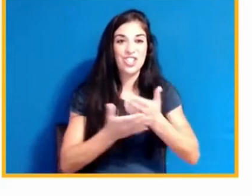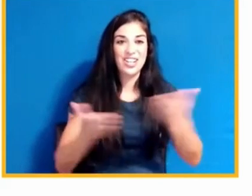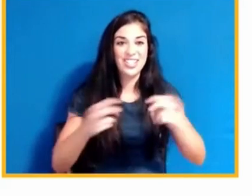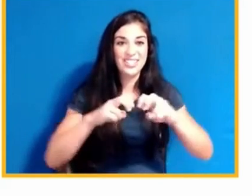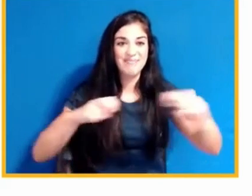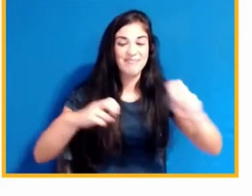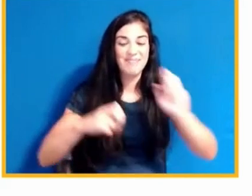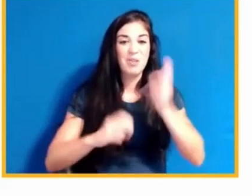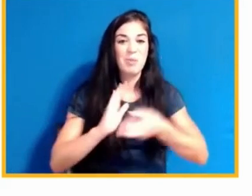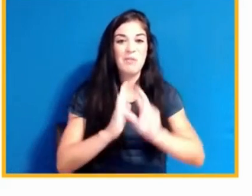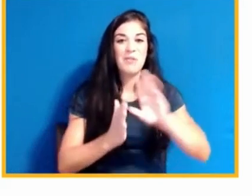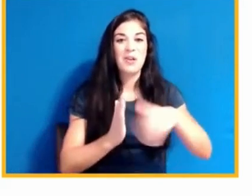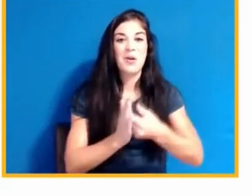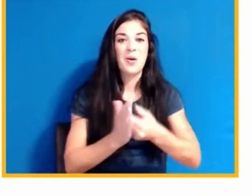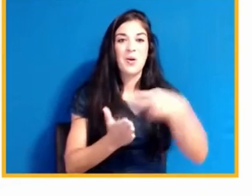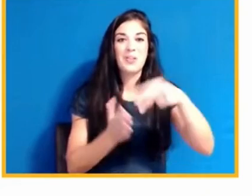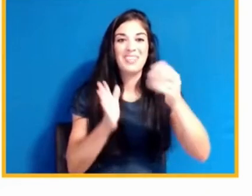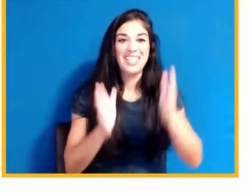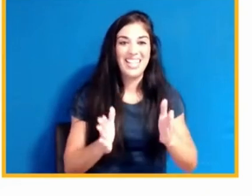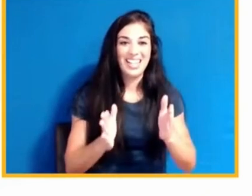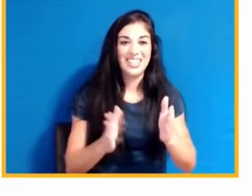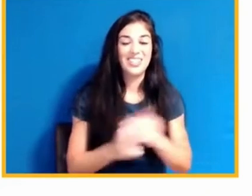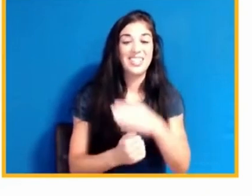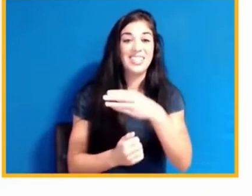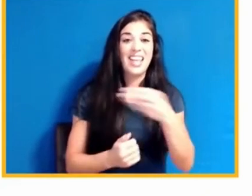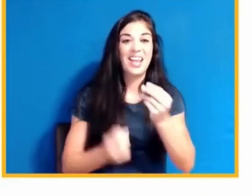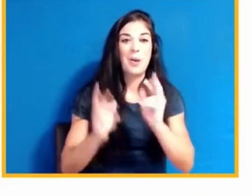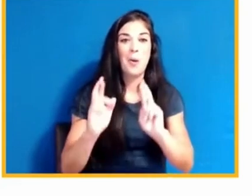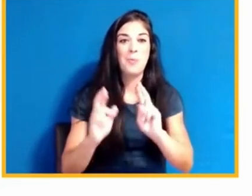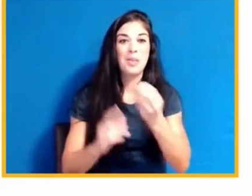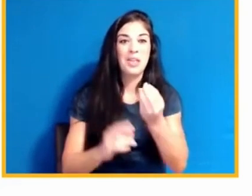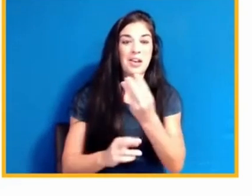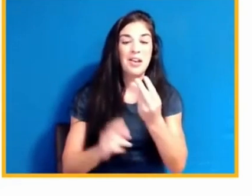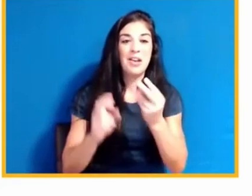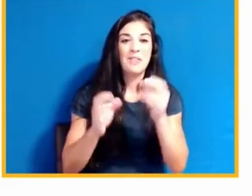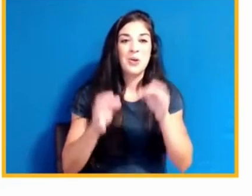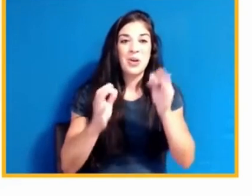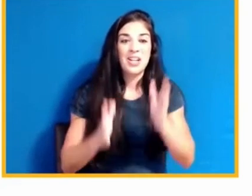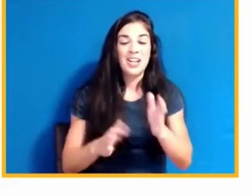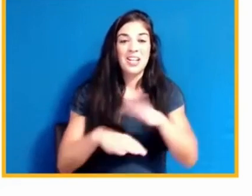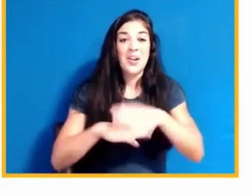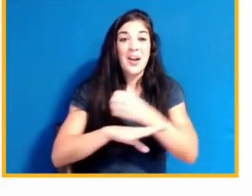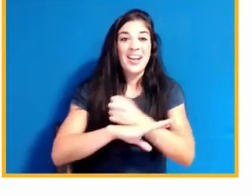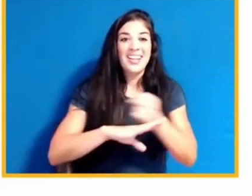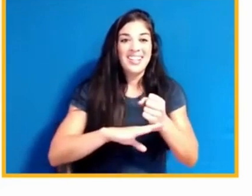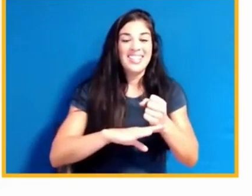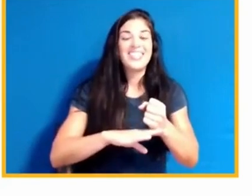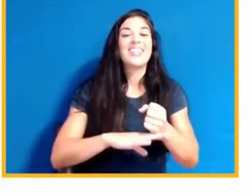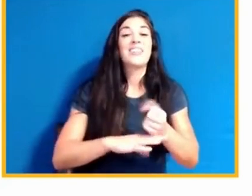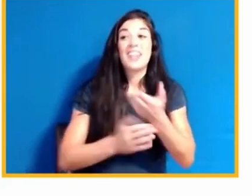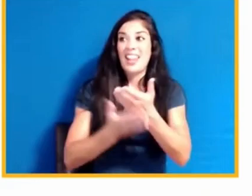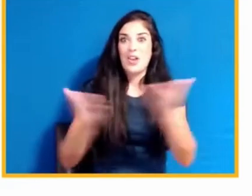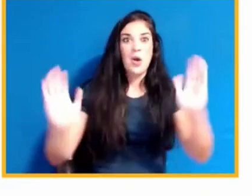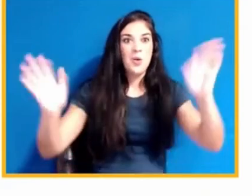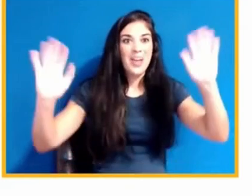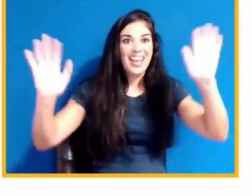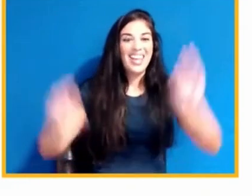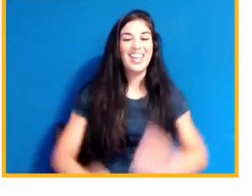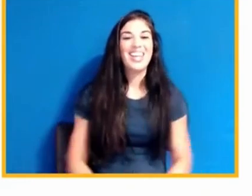reviewing all of these dancers for today, and hopefully I've got the judges on screen with me, there they all are. Hi judges! Everybody wave, everybody